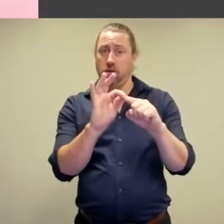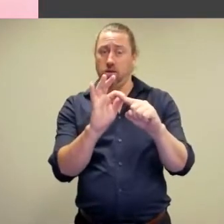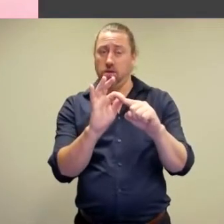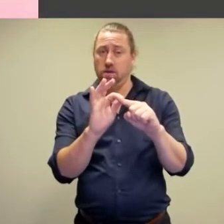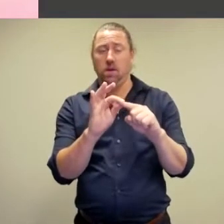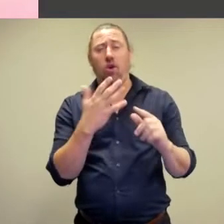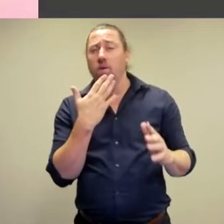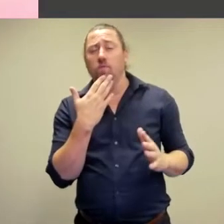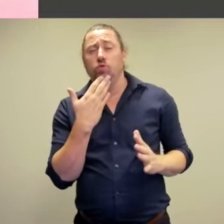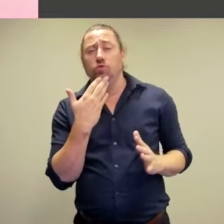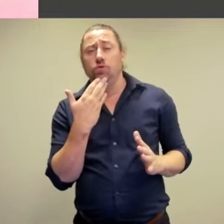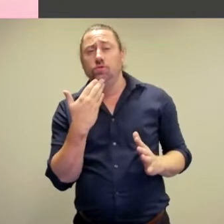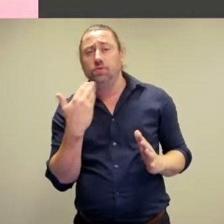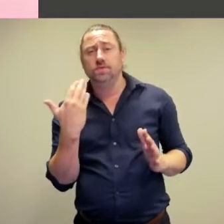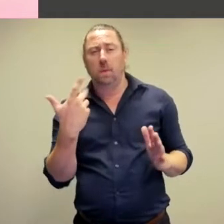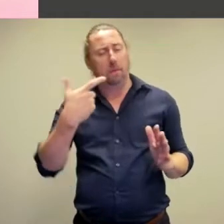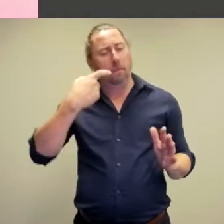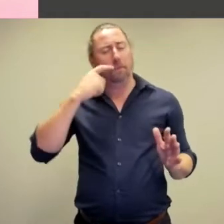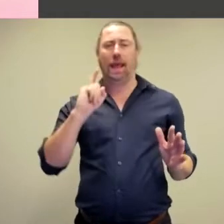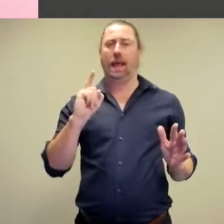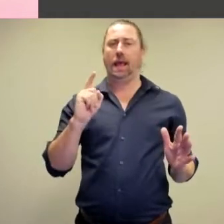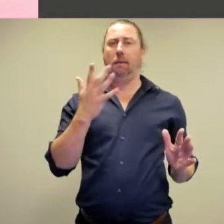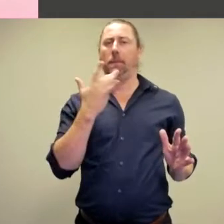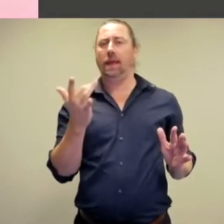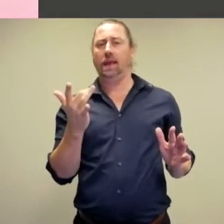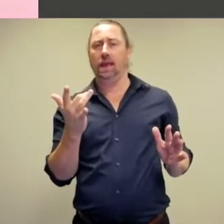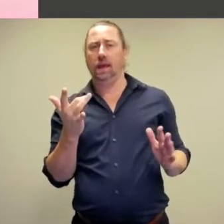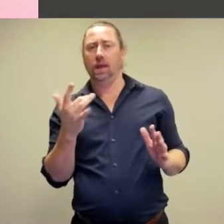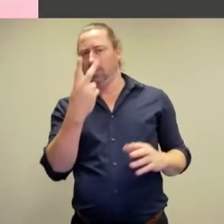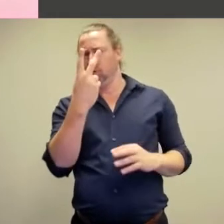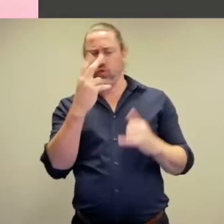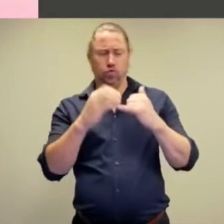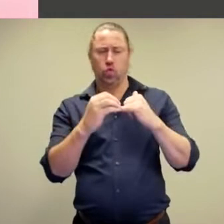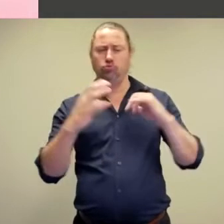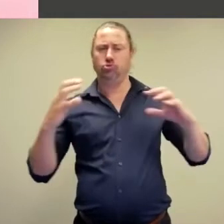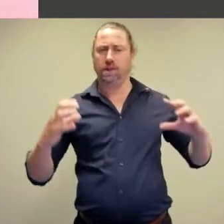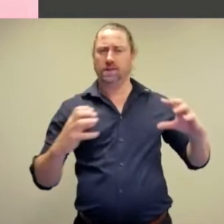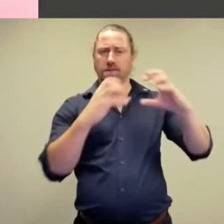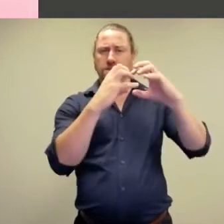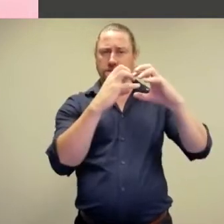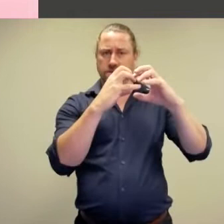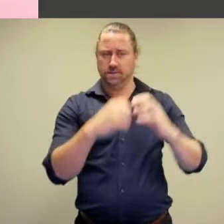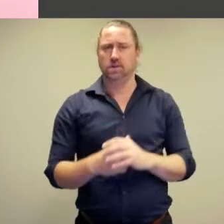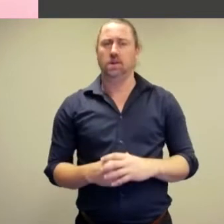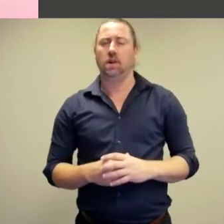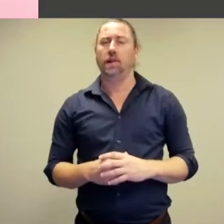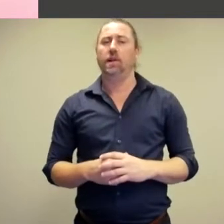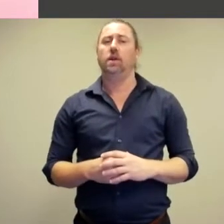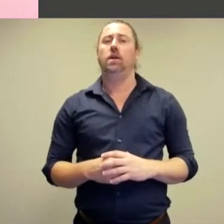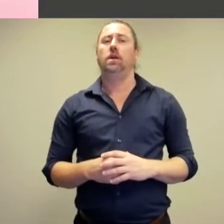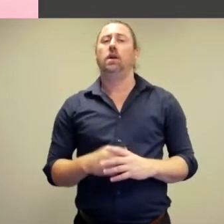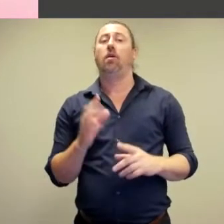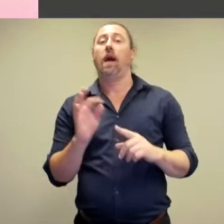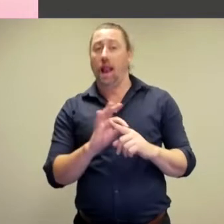beautiful pinks of the two strawberries.